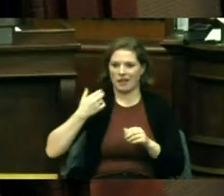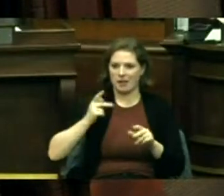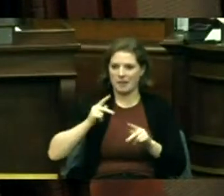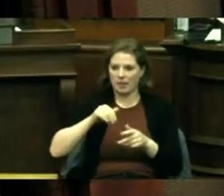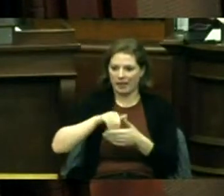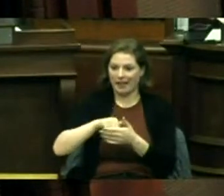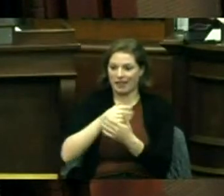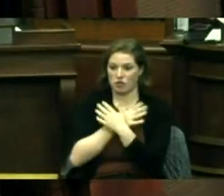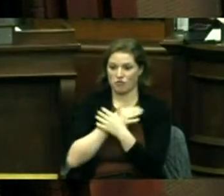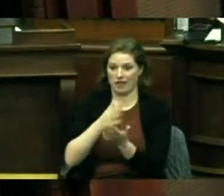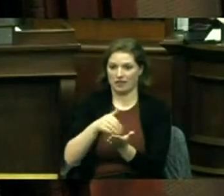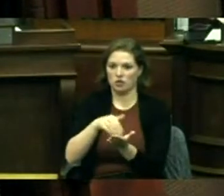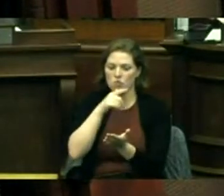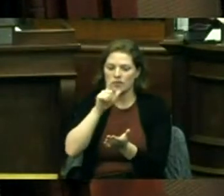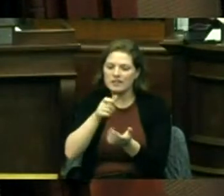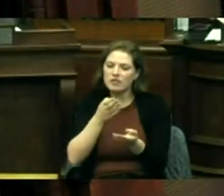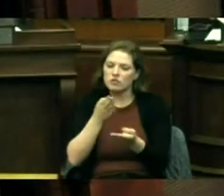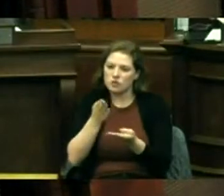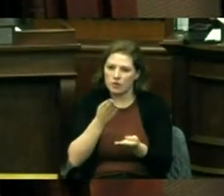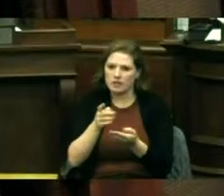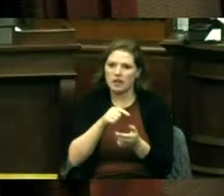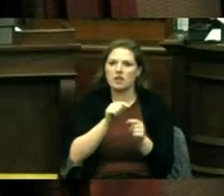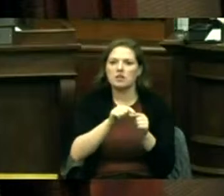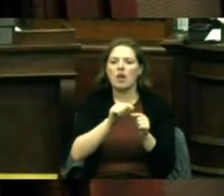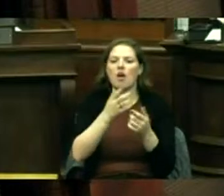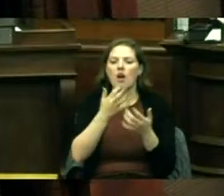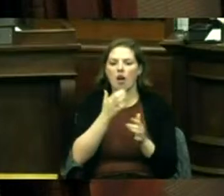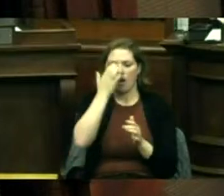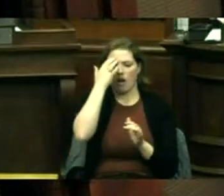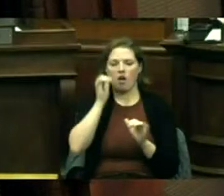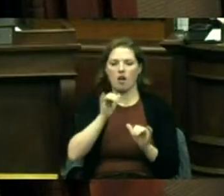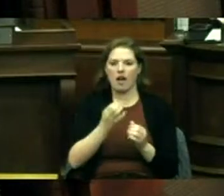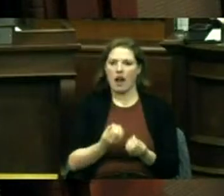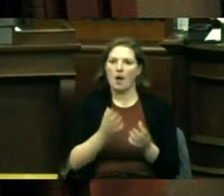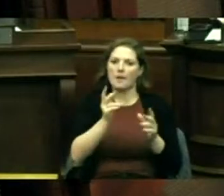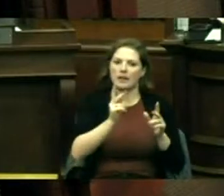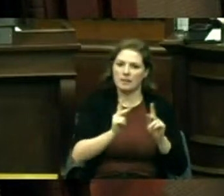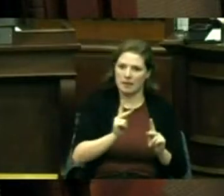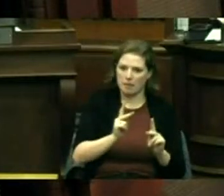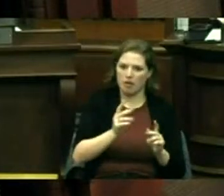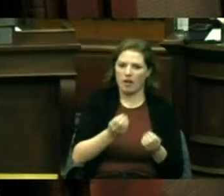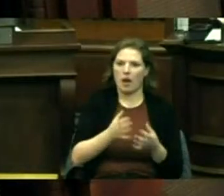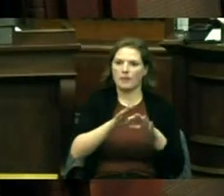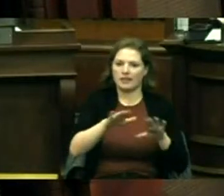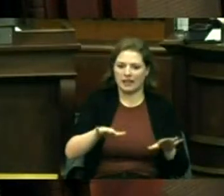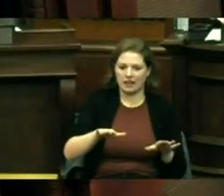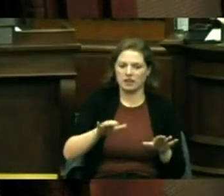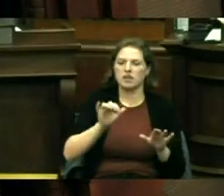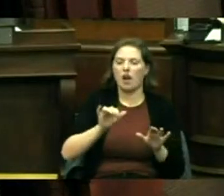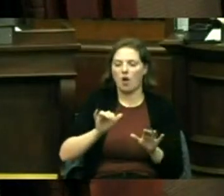identified a number of students, a number of young people in the rec center that needed those